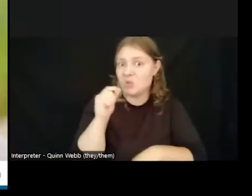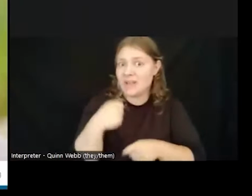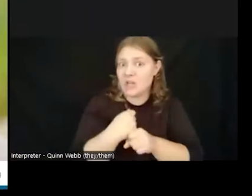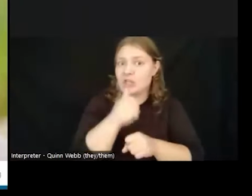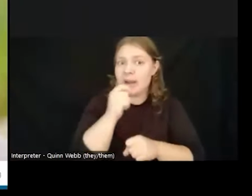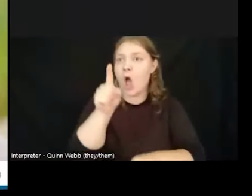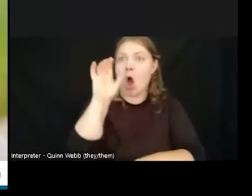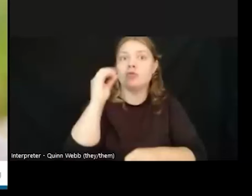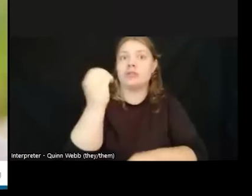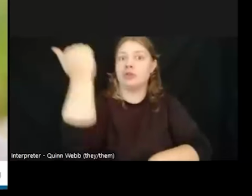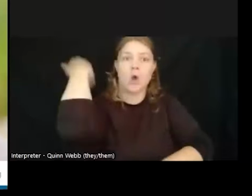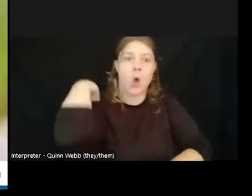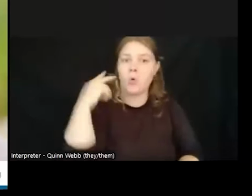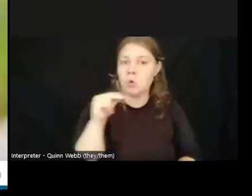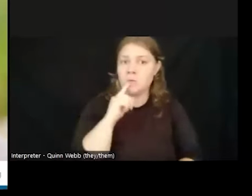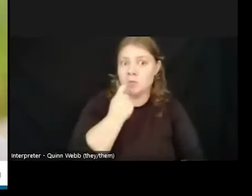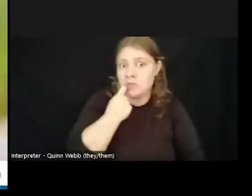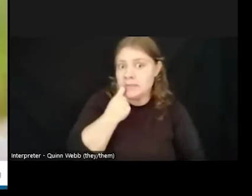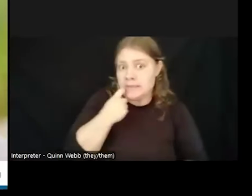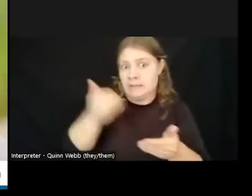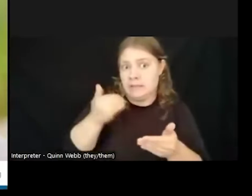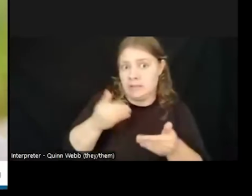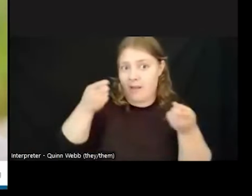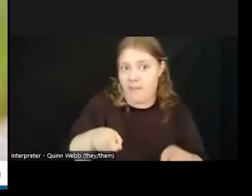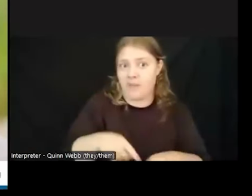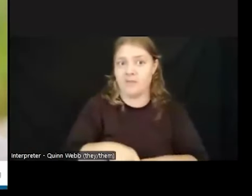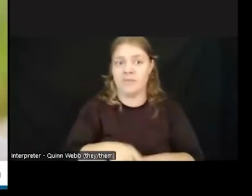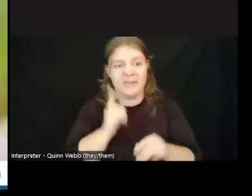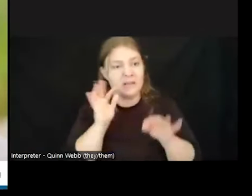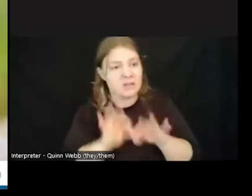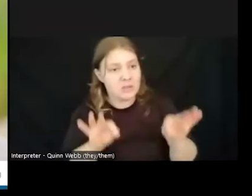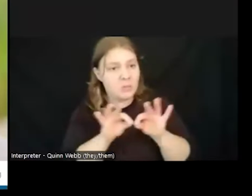as important in rural areas to make sure that information and interventions are tailored for